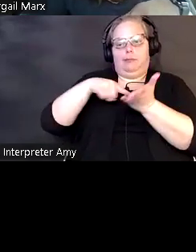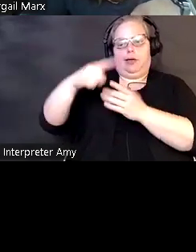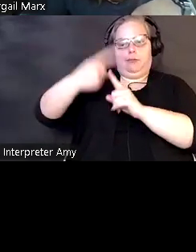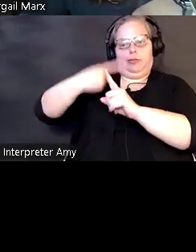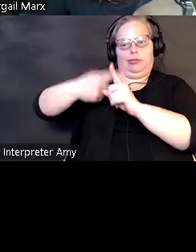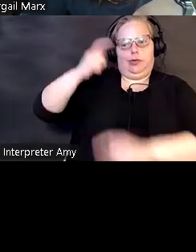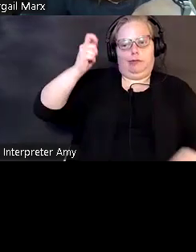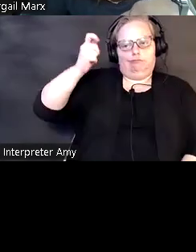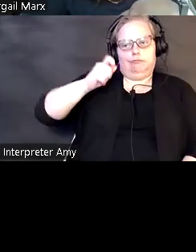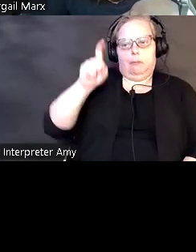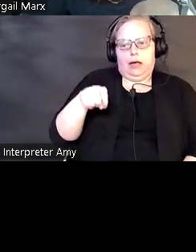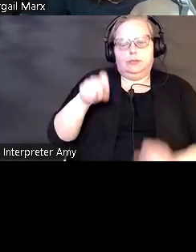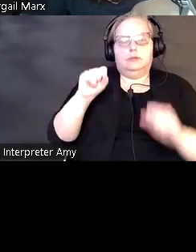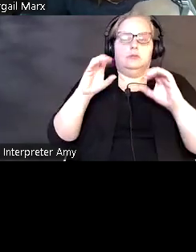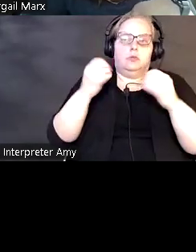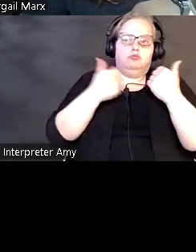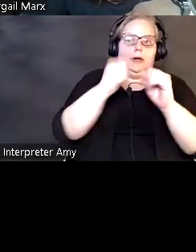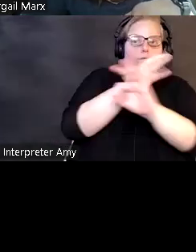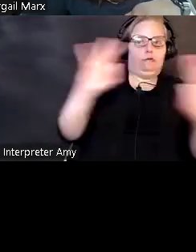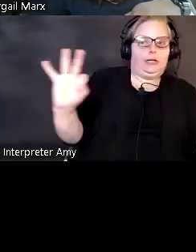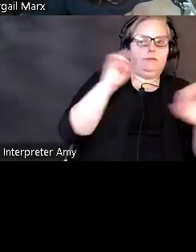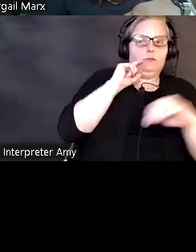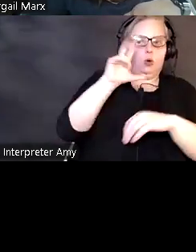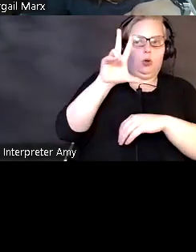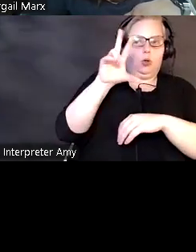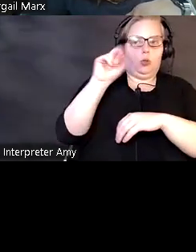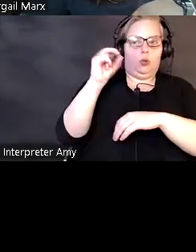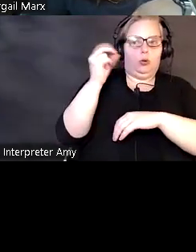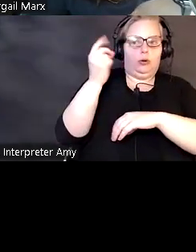So you can try it for free for like 30 days or something like that,